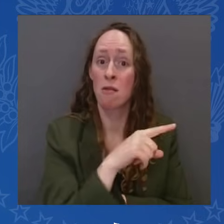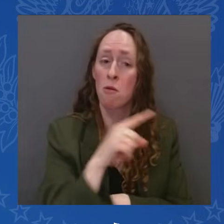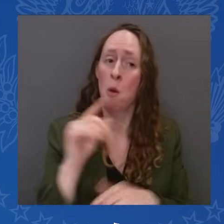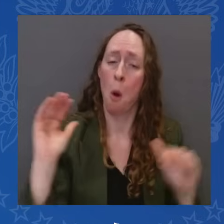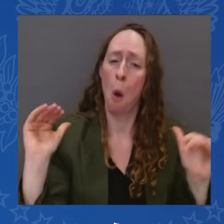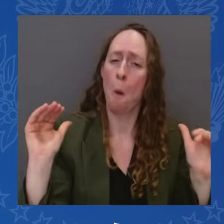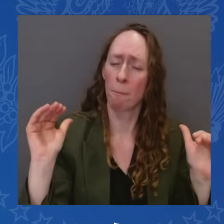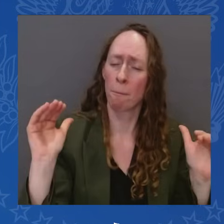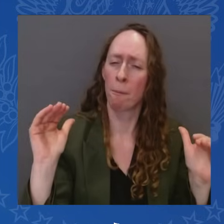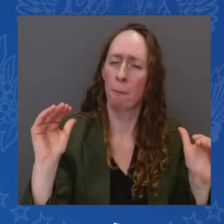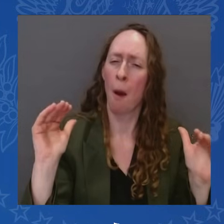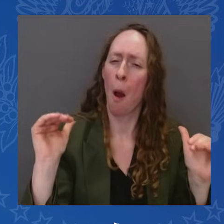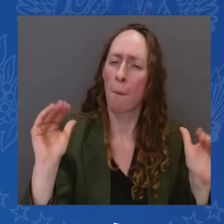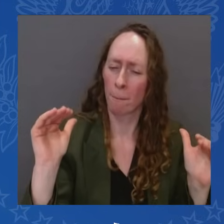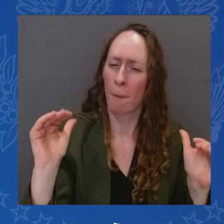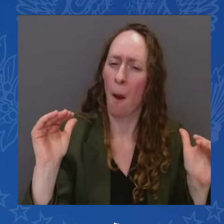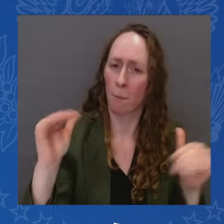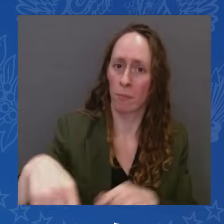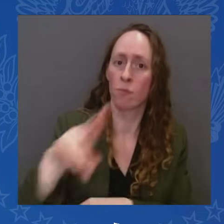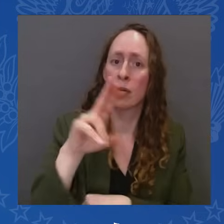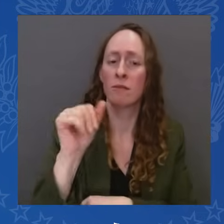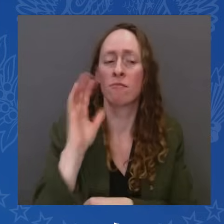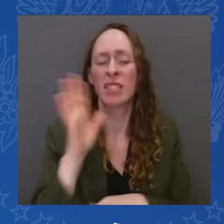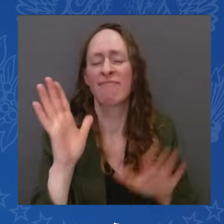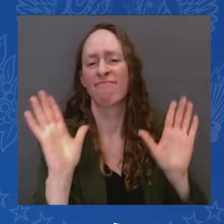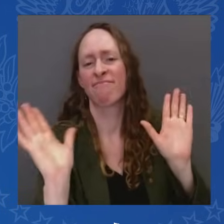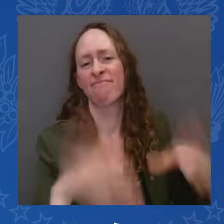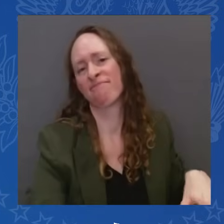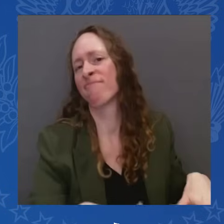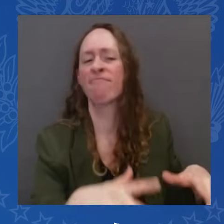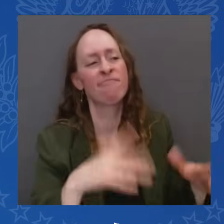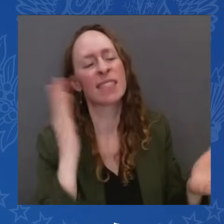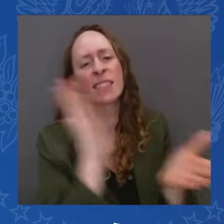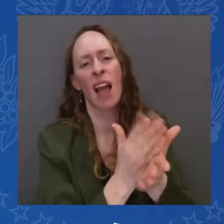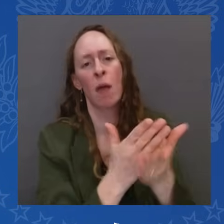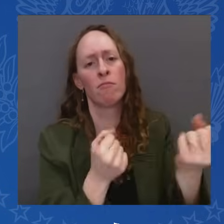The United States and Congress must, as I asked last week in this --